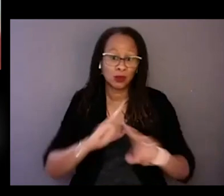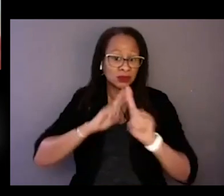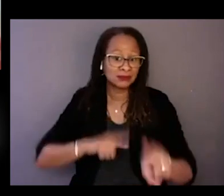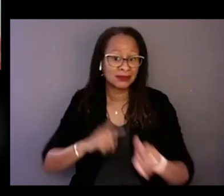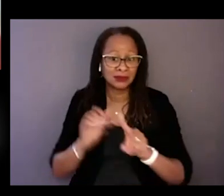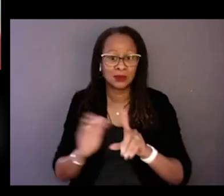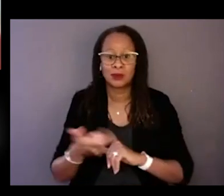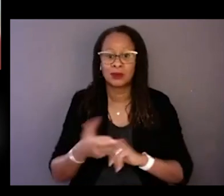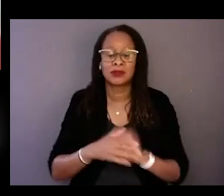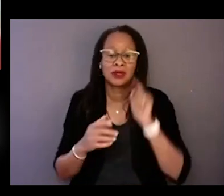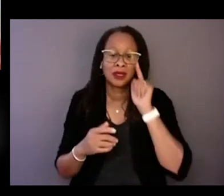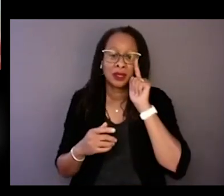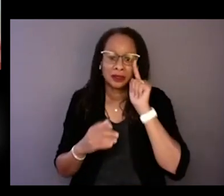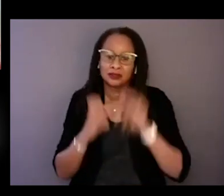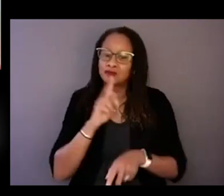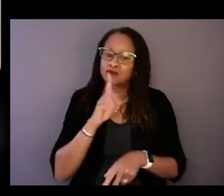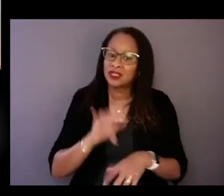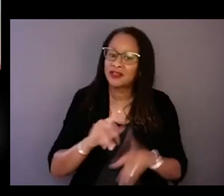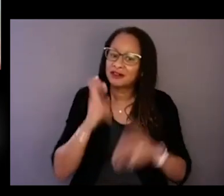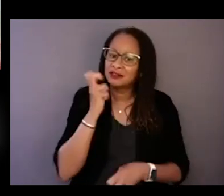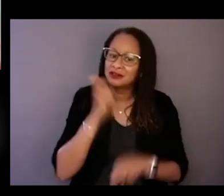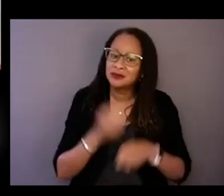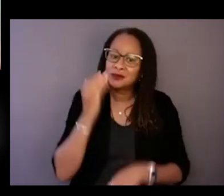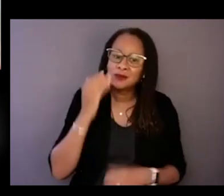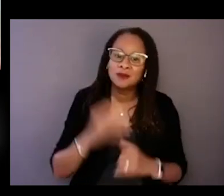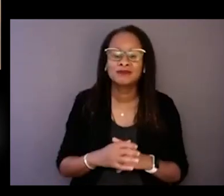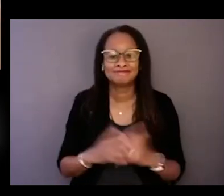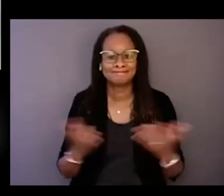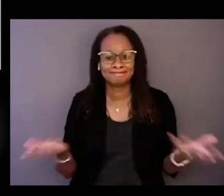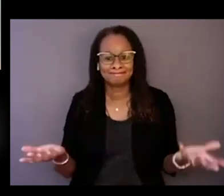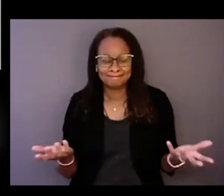So it was really difficult to know whether those requests